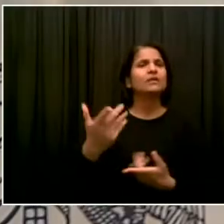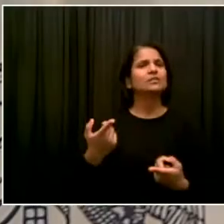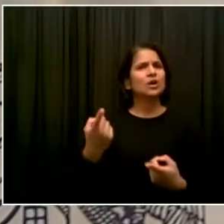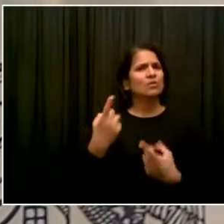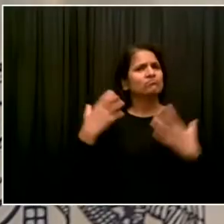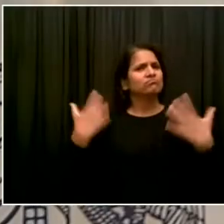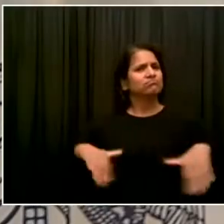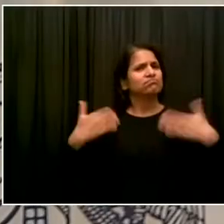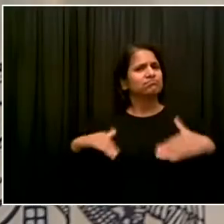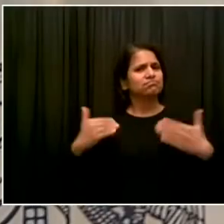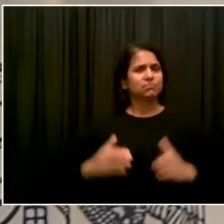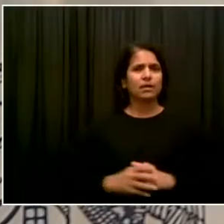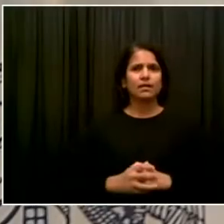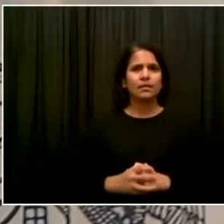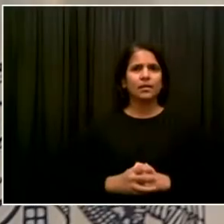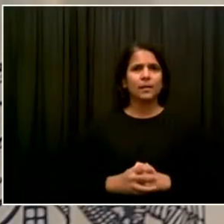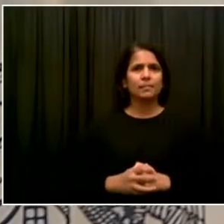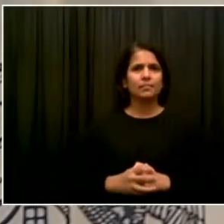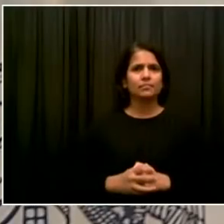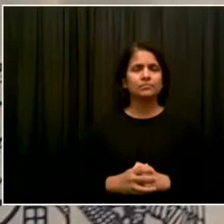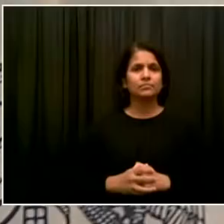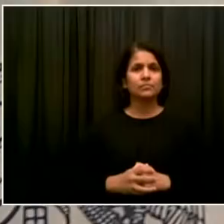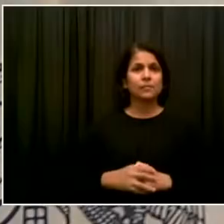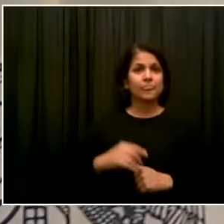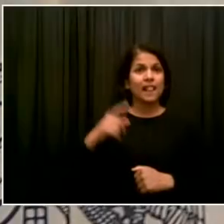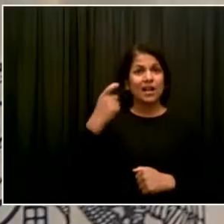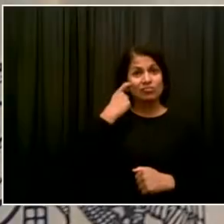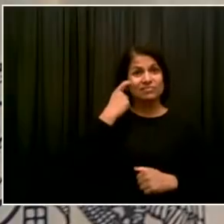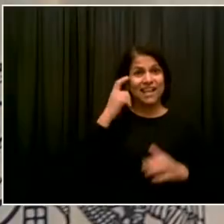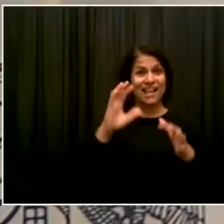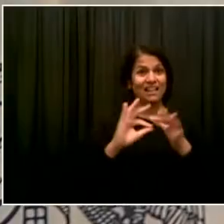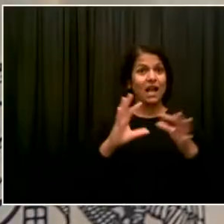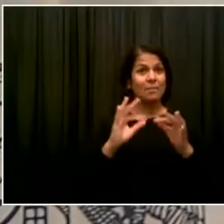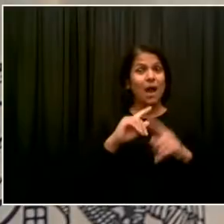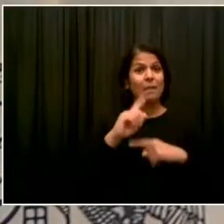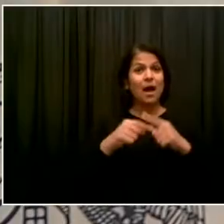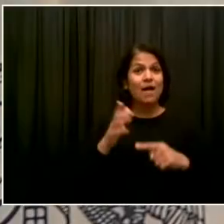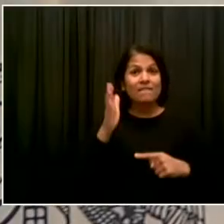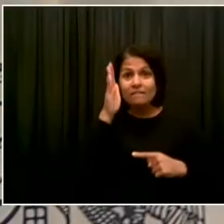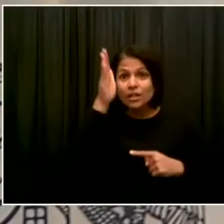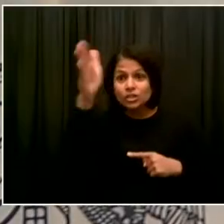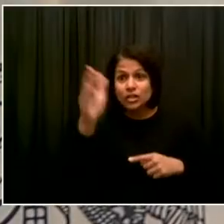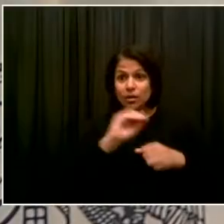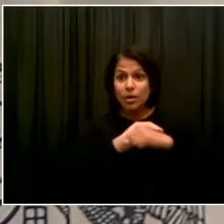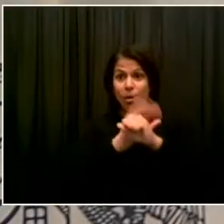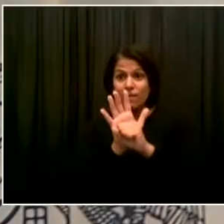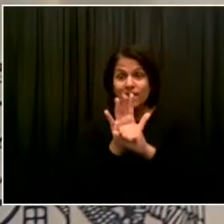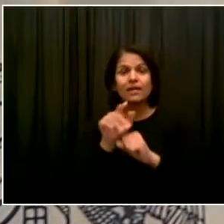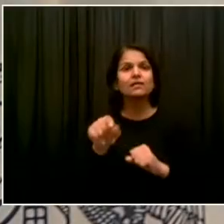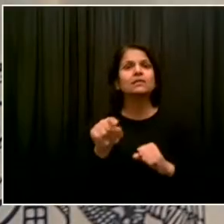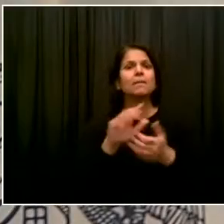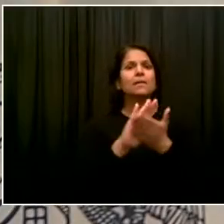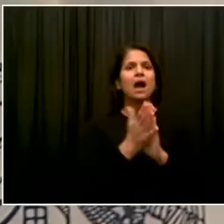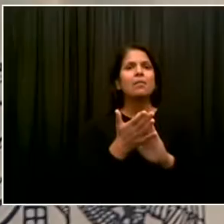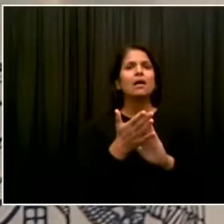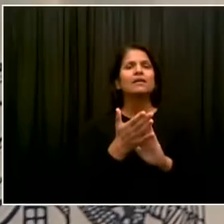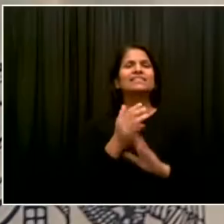YOU'VE DONE THE LAST TWO YEARS TO FIGHT THROUGH THE CHALLENGE.